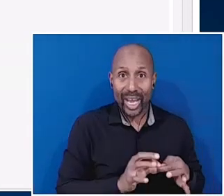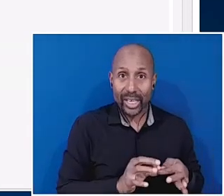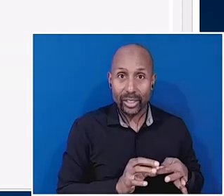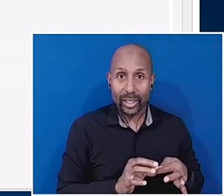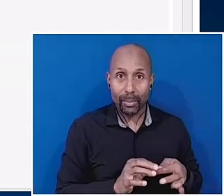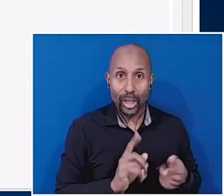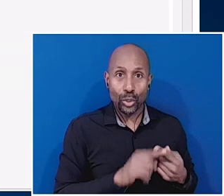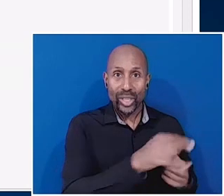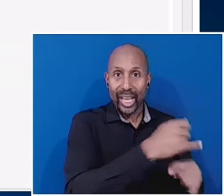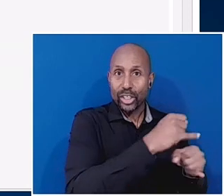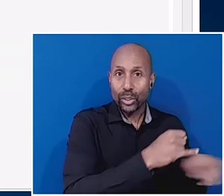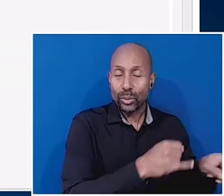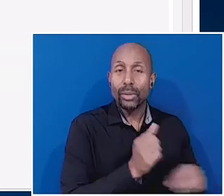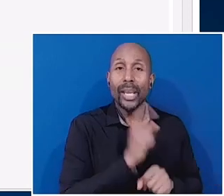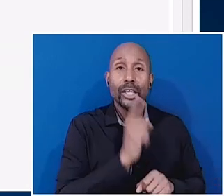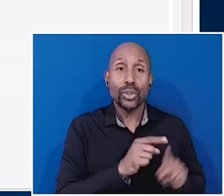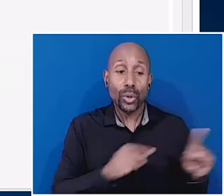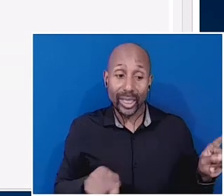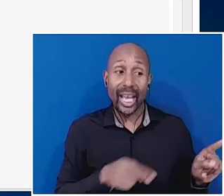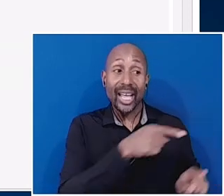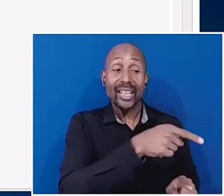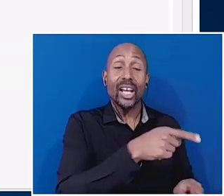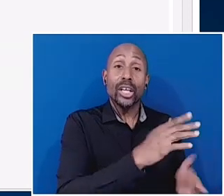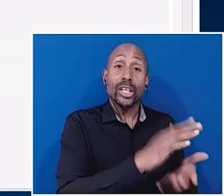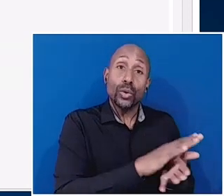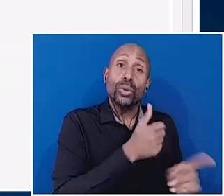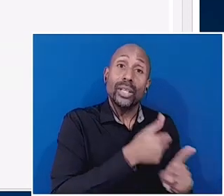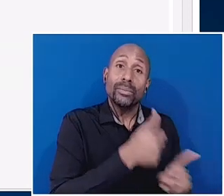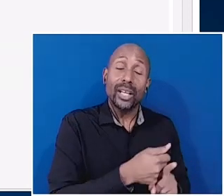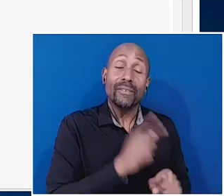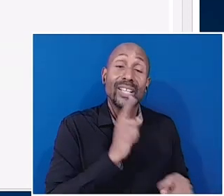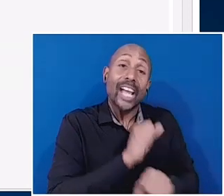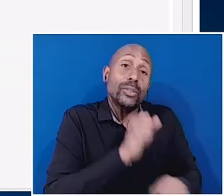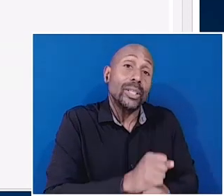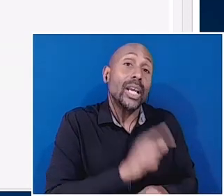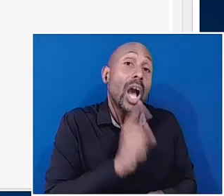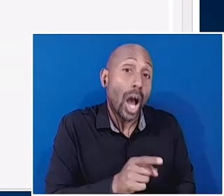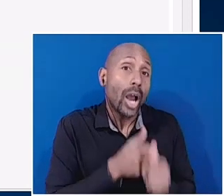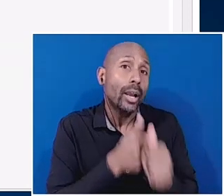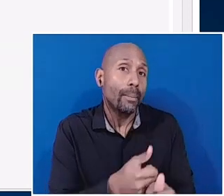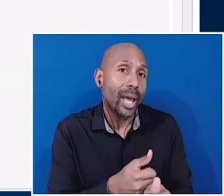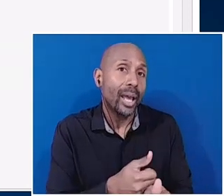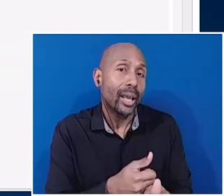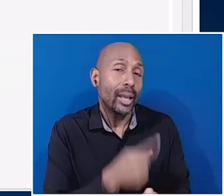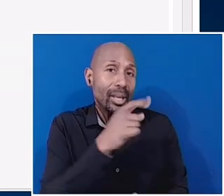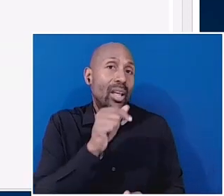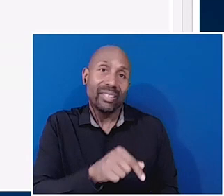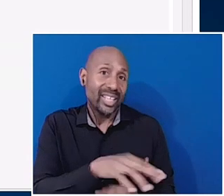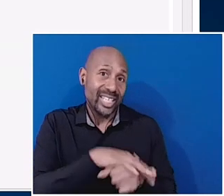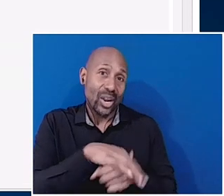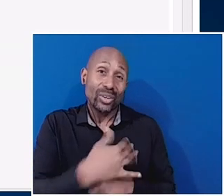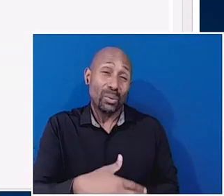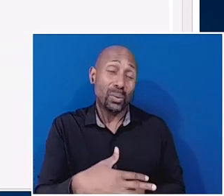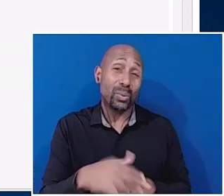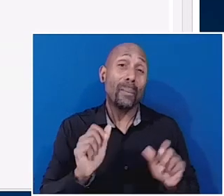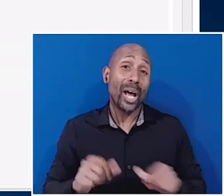complying, because this is a huge area of potential abuse and enormous concern for